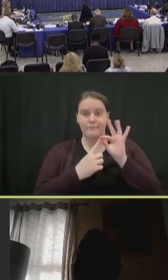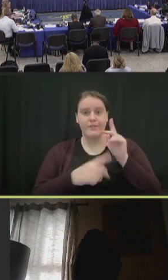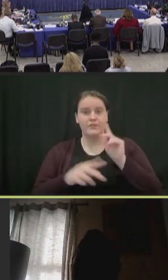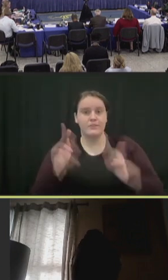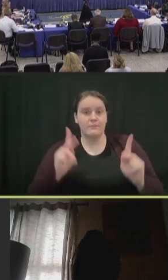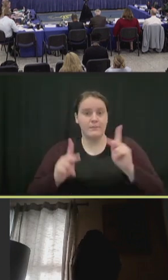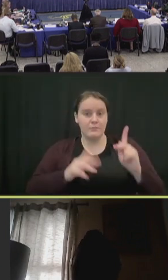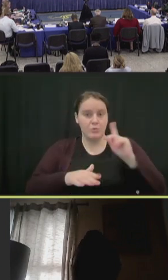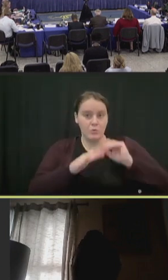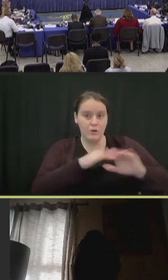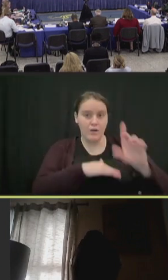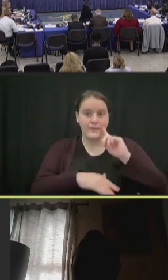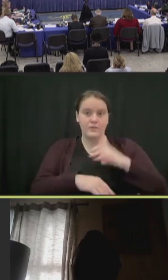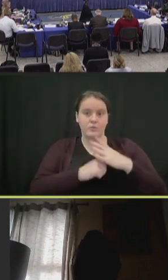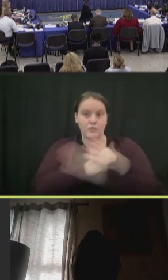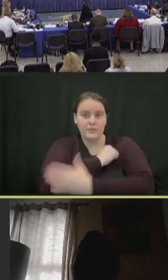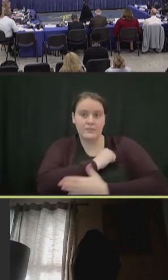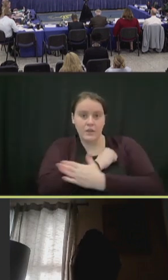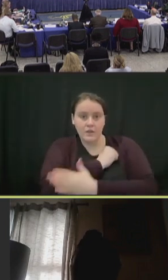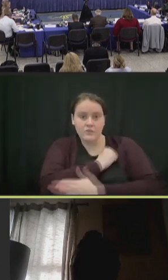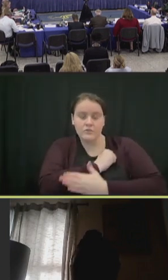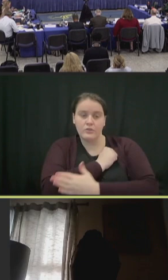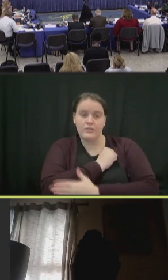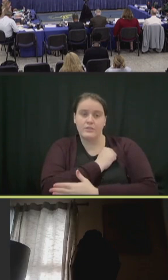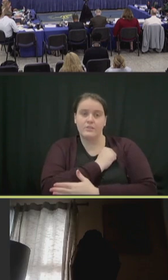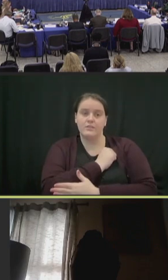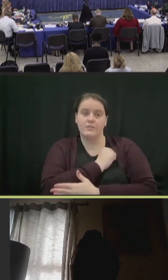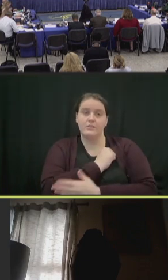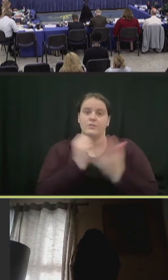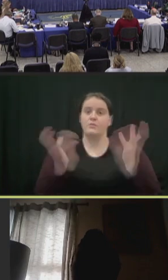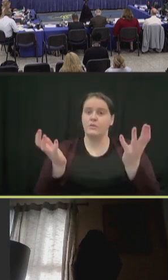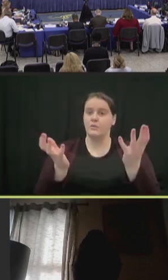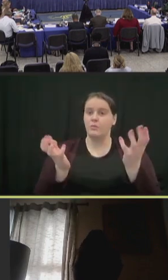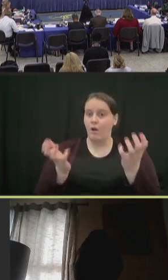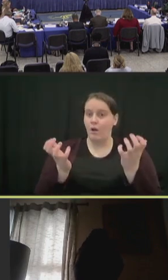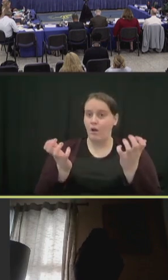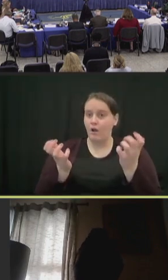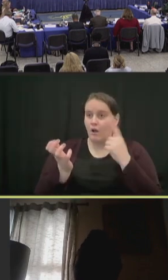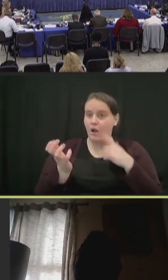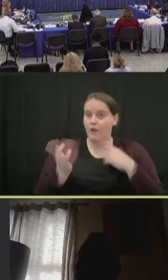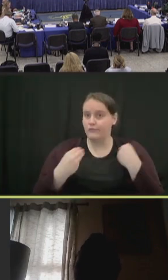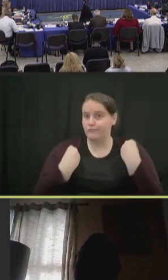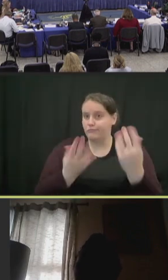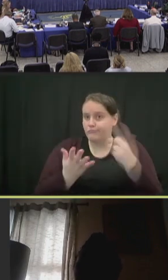this country that we would like to give medical services and healthcare services